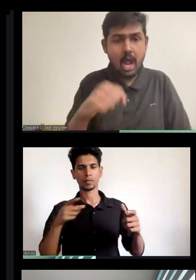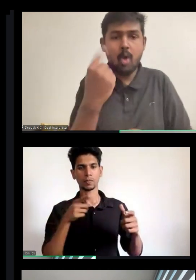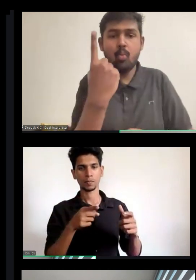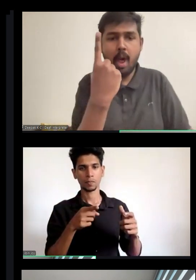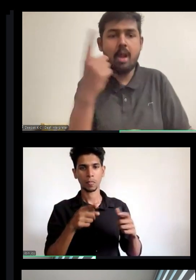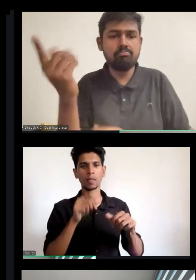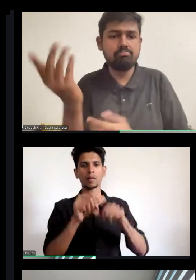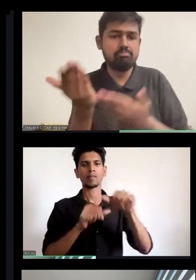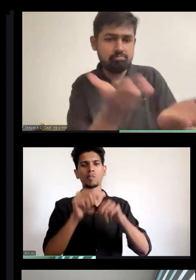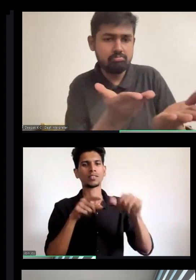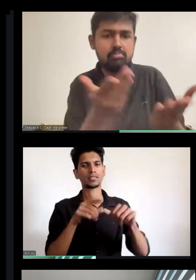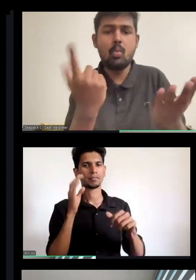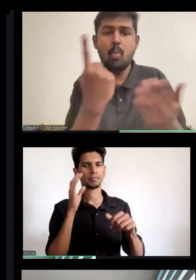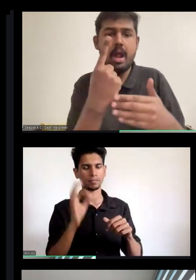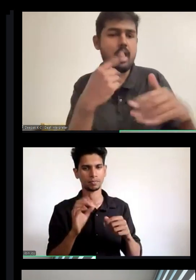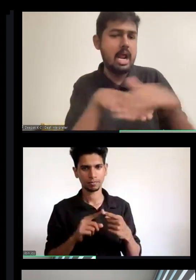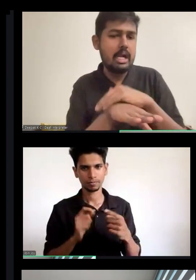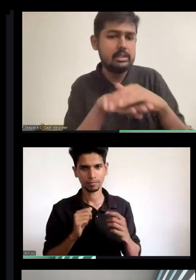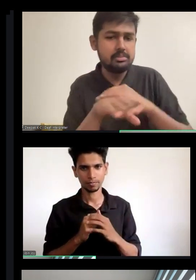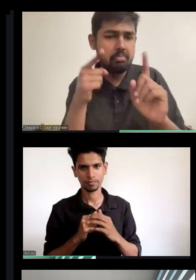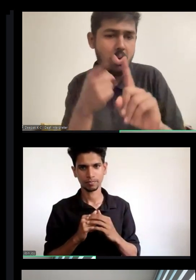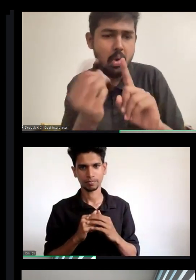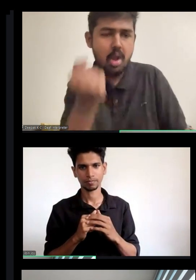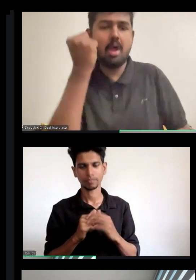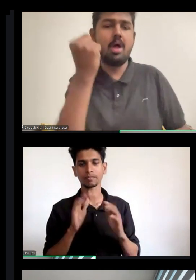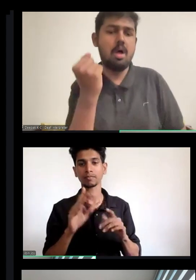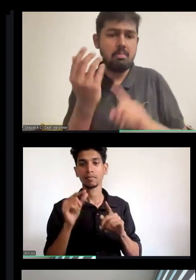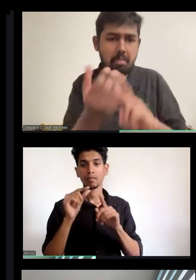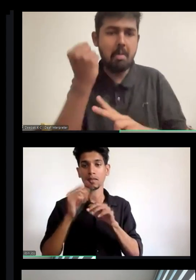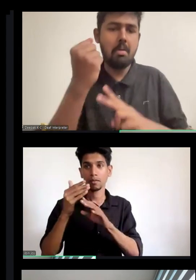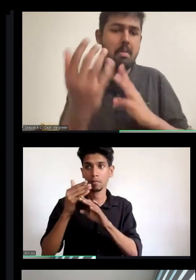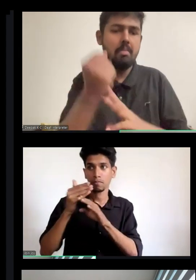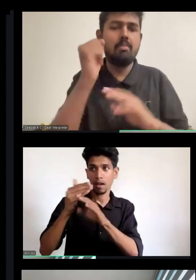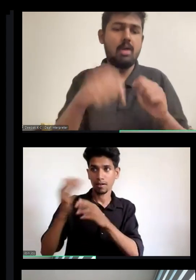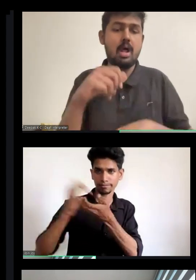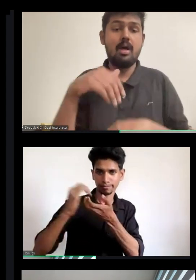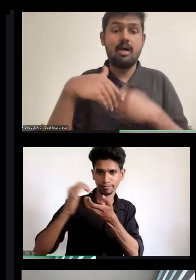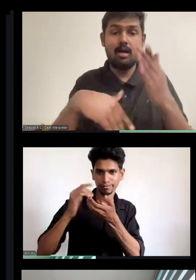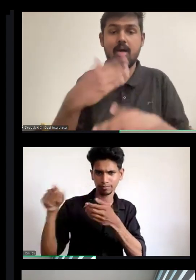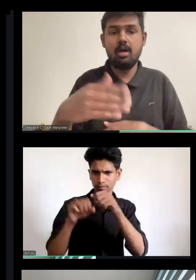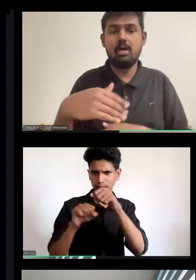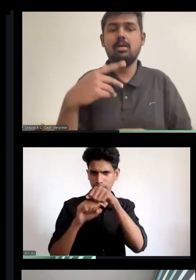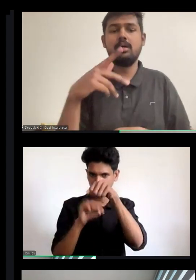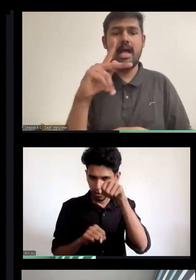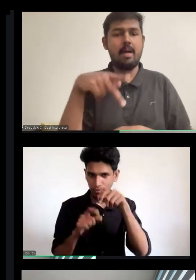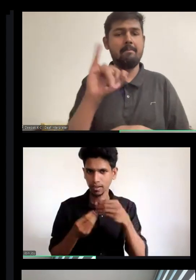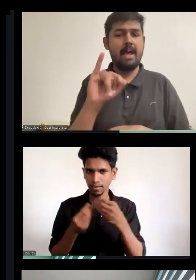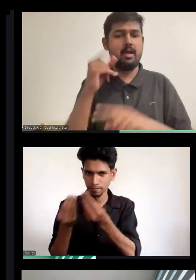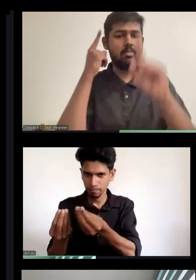A partnership certification process also applies the same accessibility assessment process to